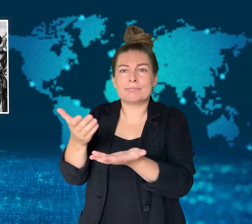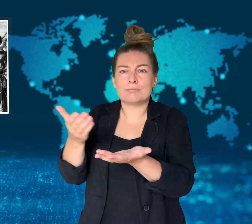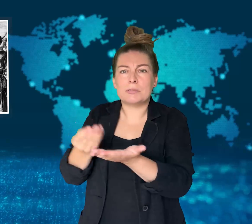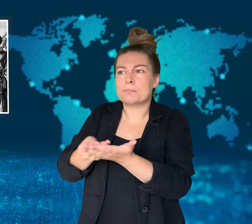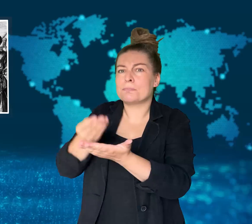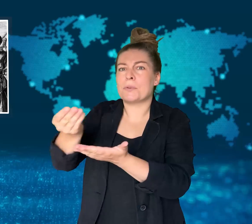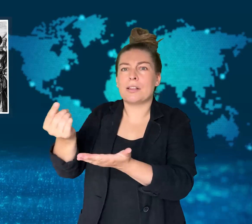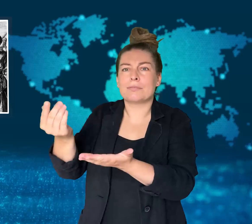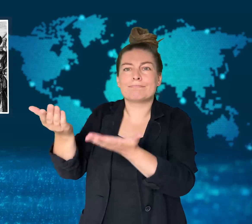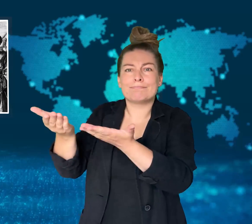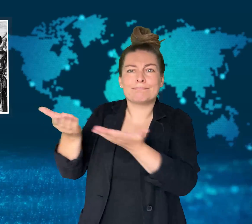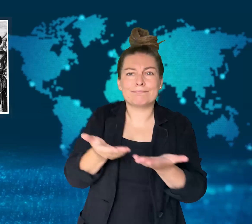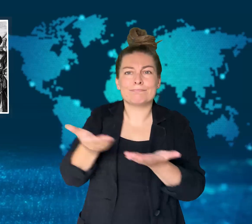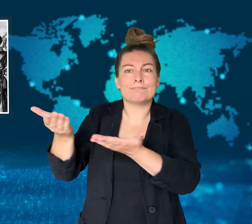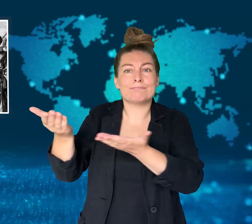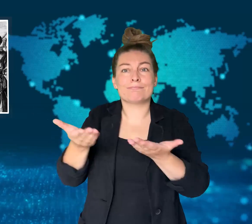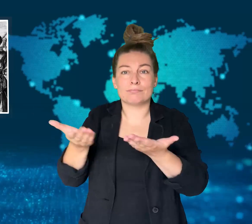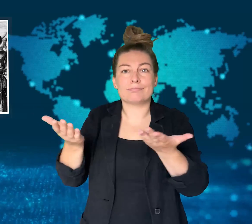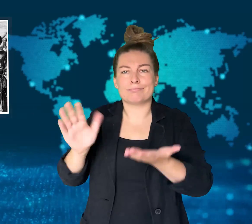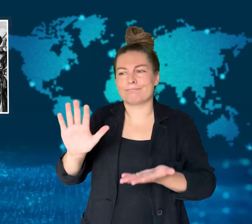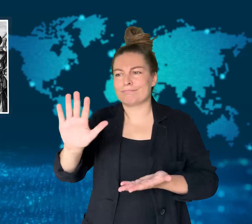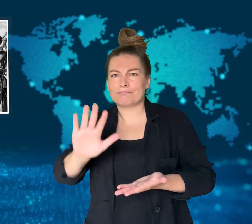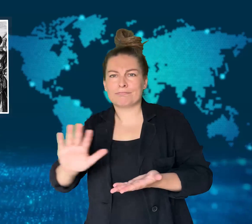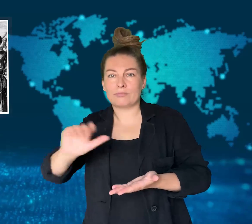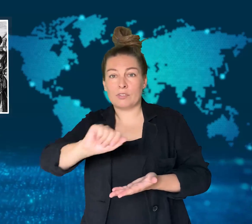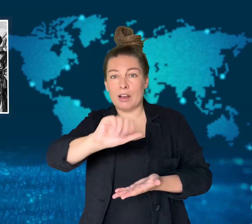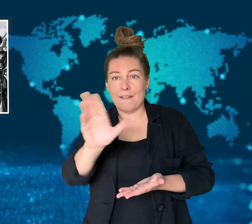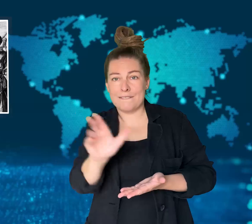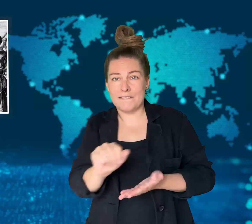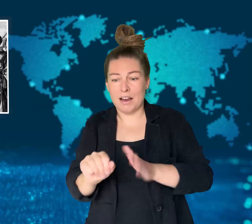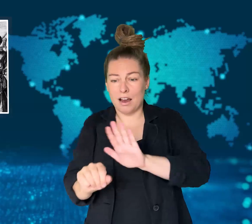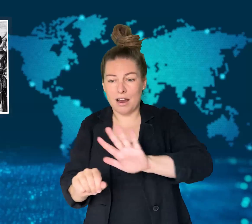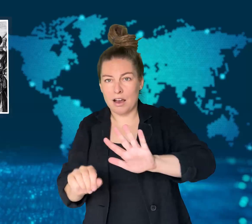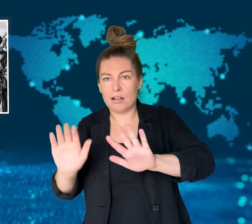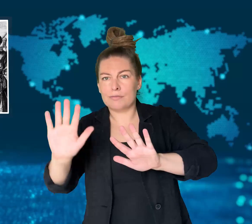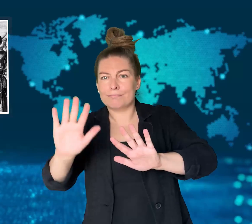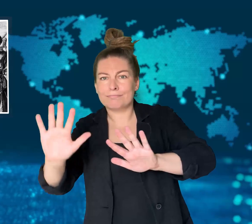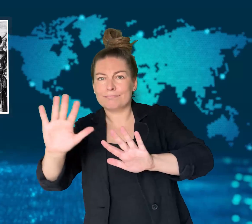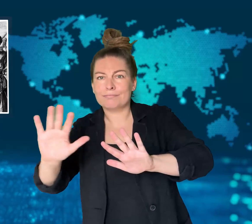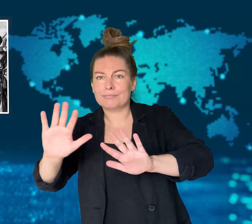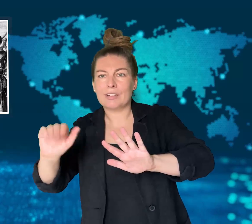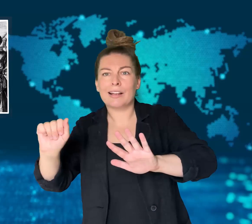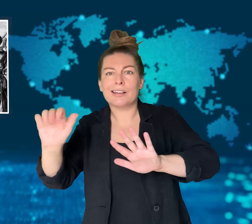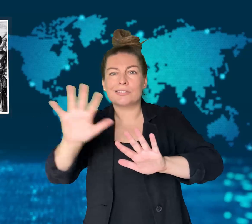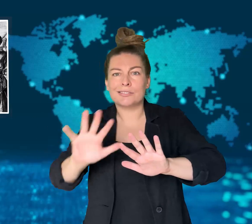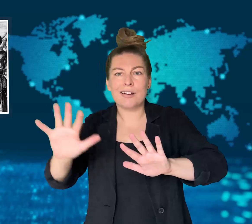Madagascar, and Mozambique.